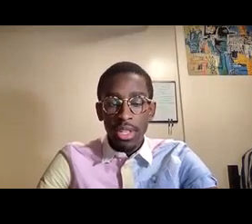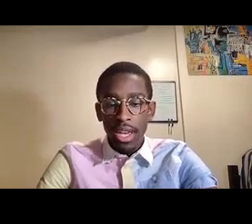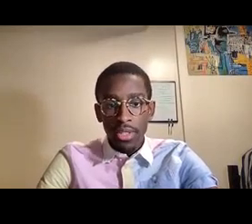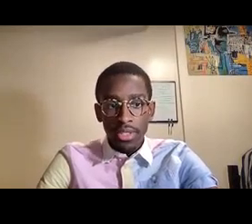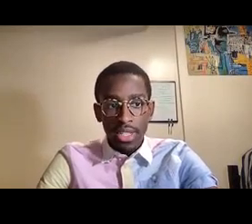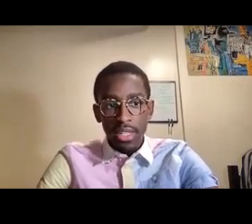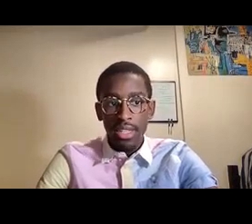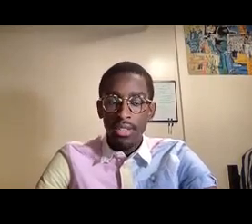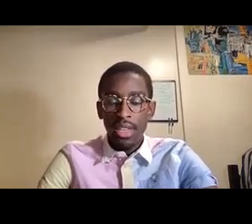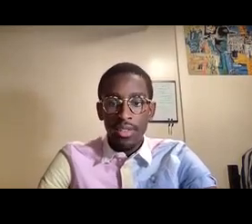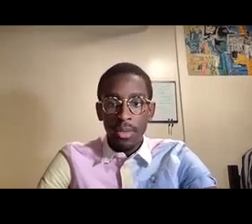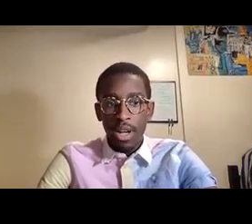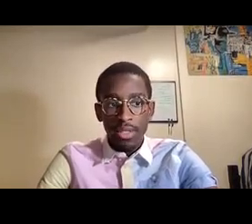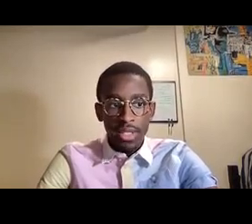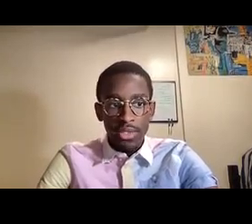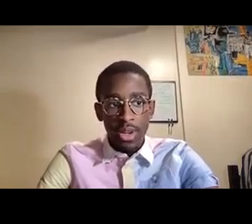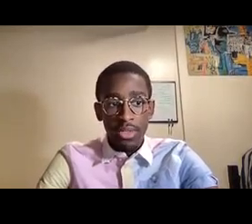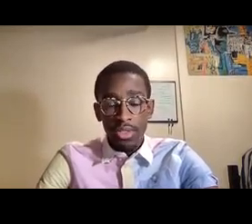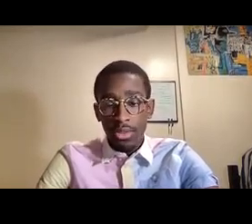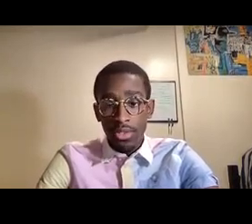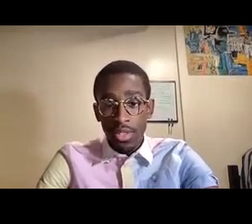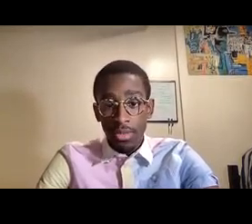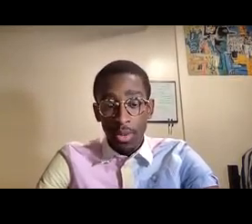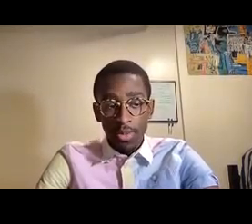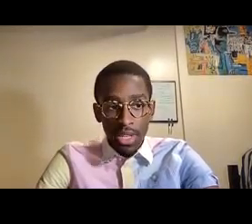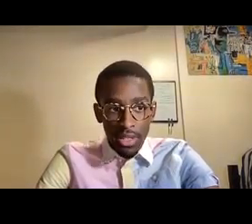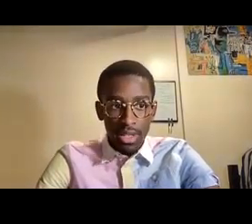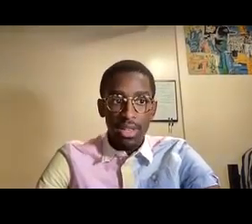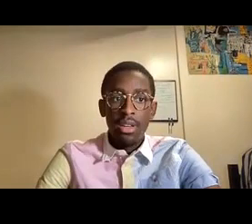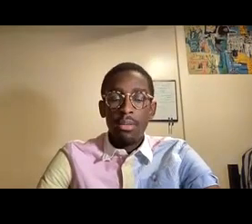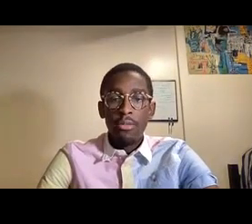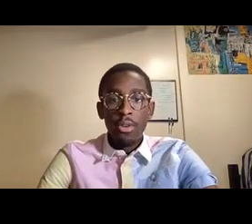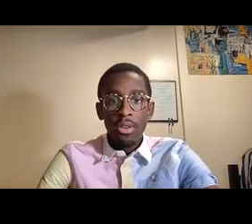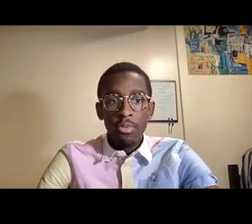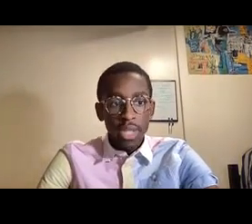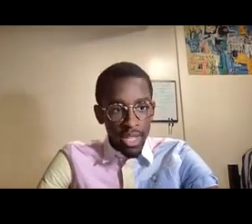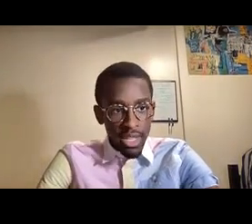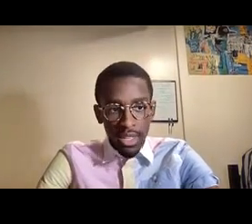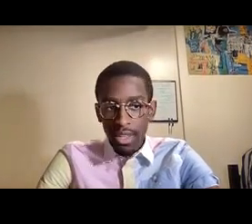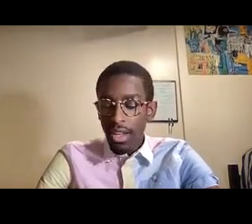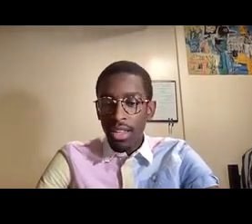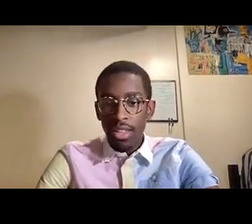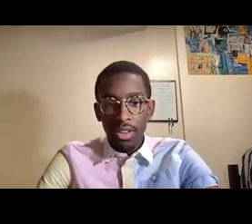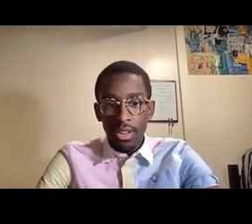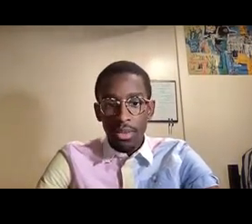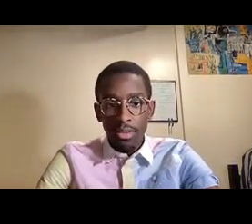advocacy and Tennessee policies throughout the General Assembly website. Before beginning I, on